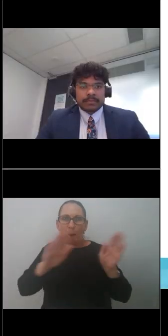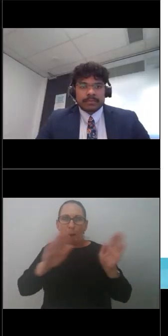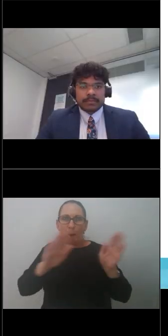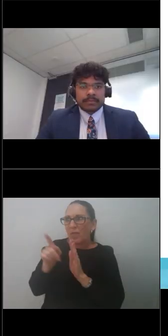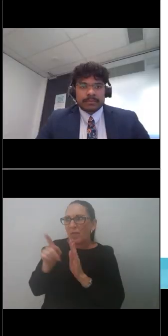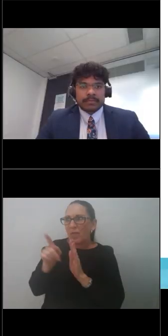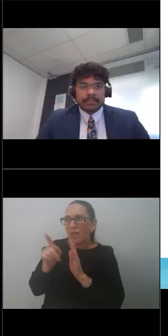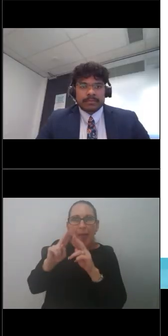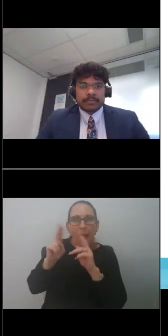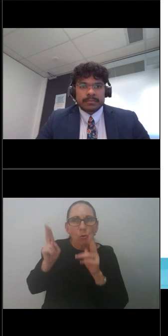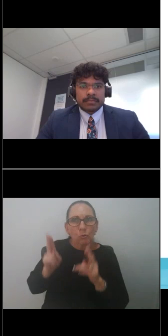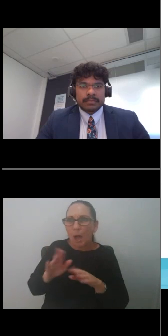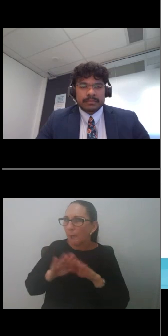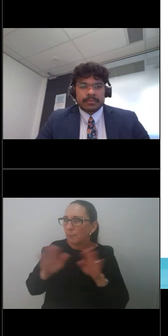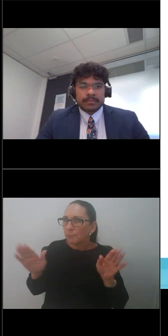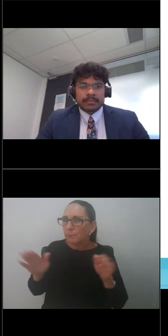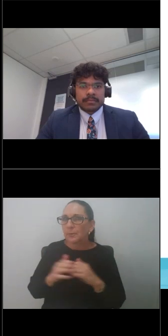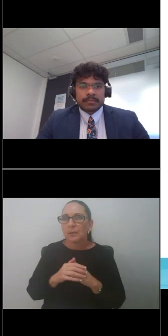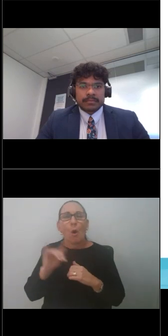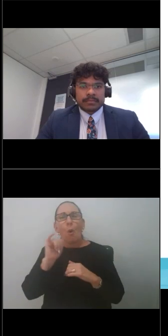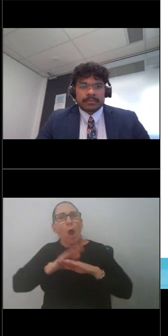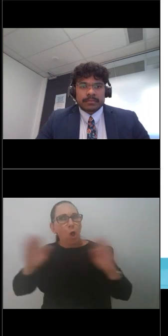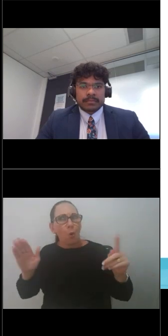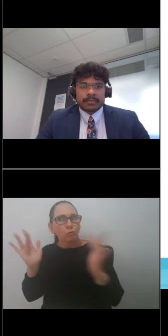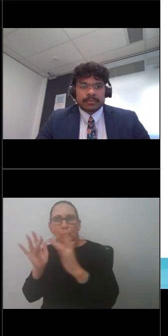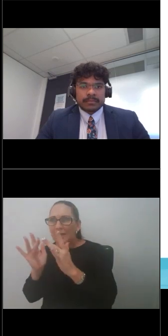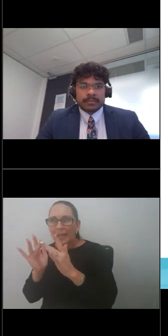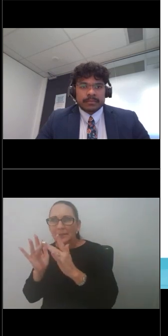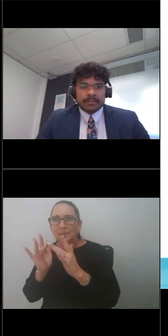like a whole range of stickers and then you select the stickers that are appropriate for the client